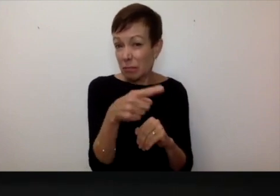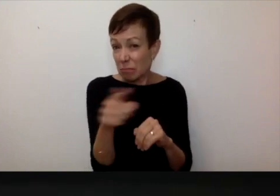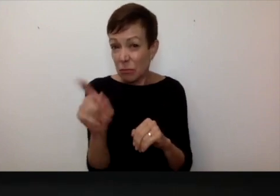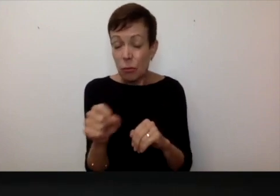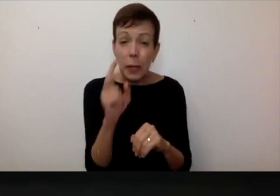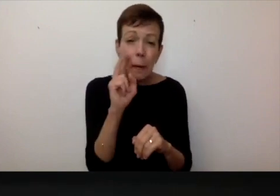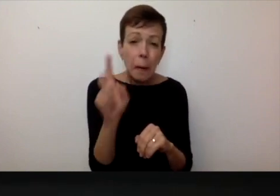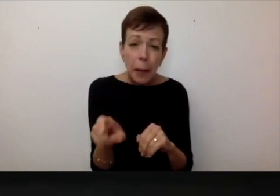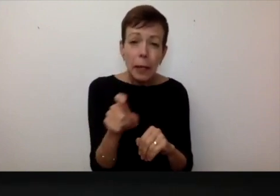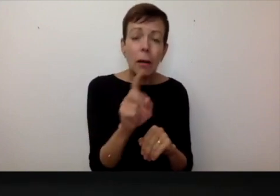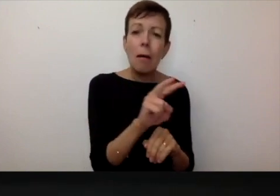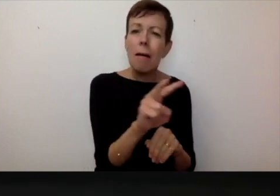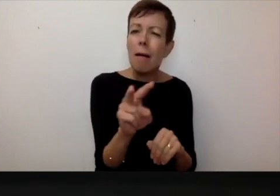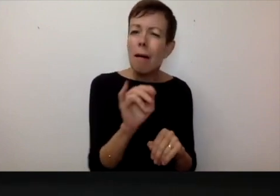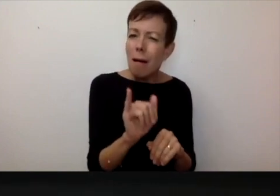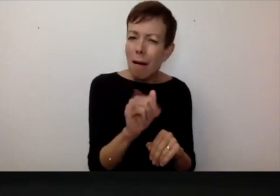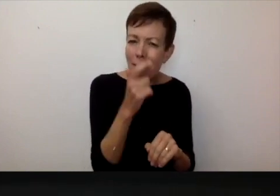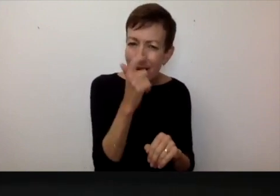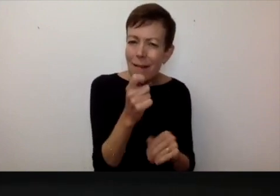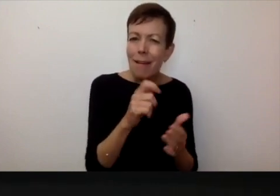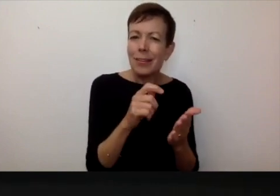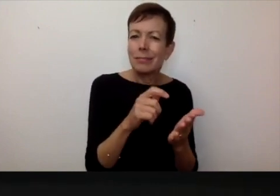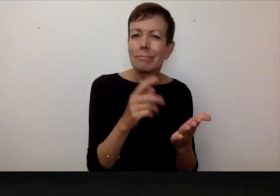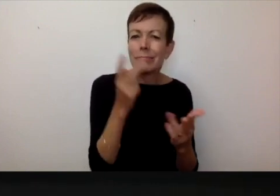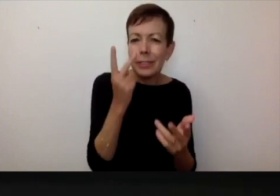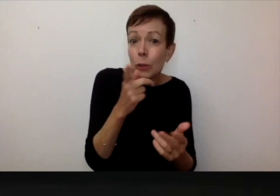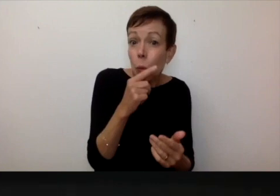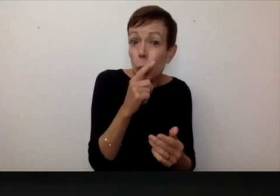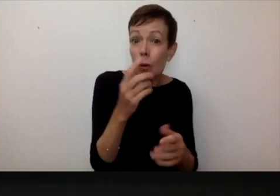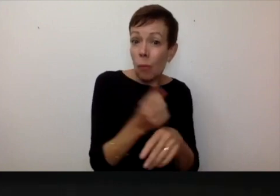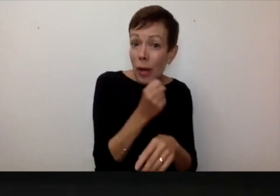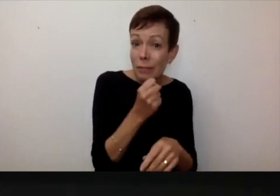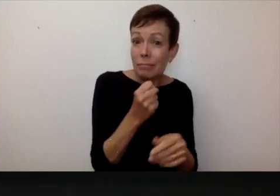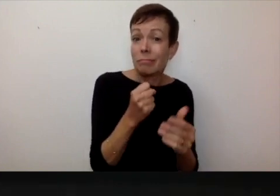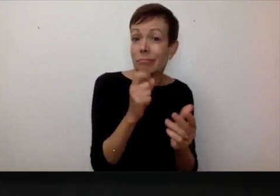read about what happened now we were inspired by the artist trust